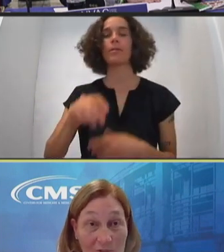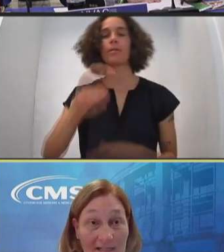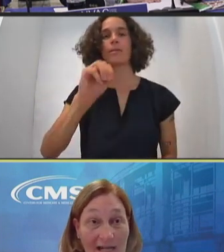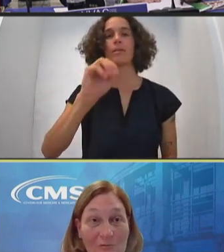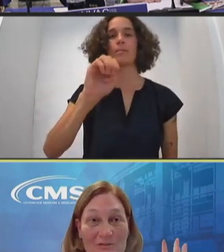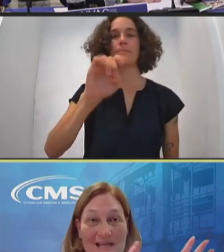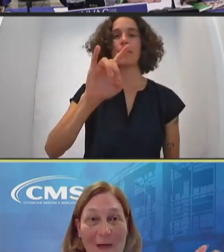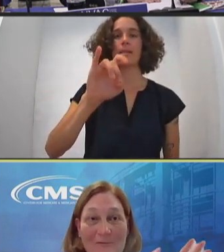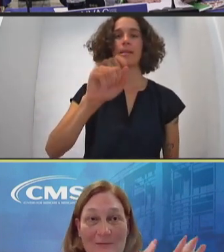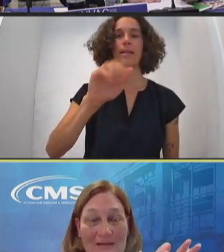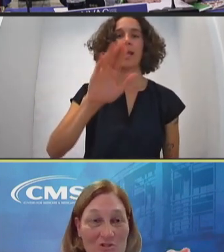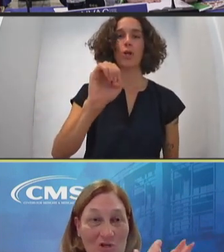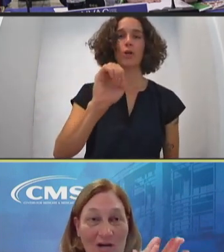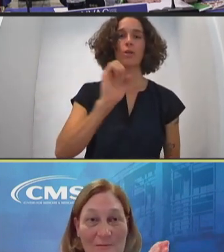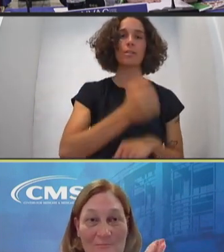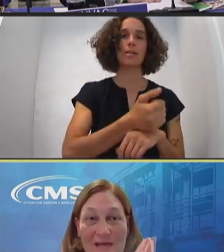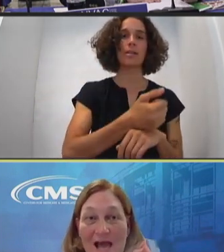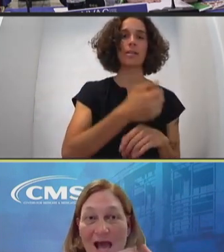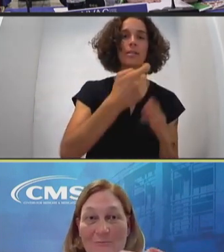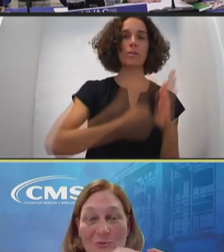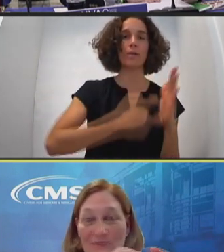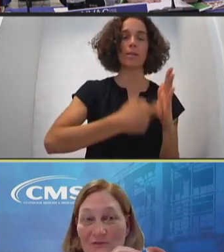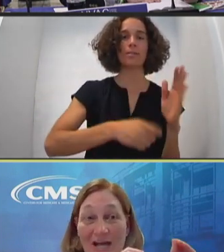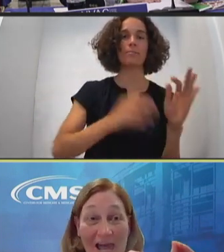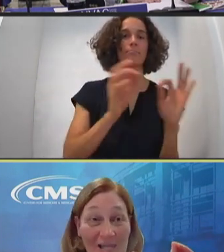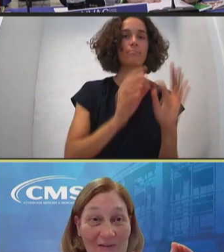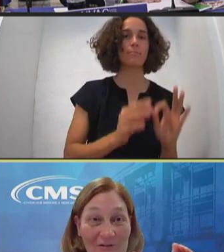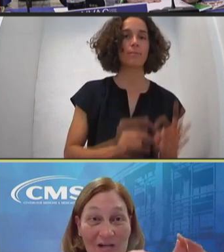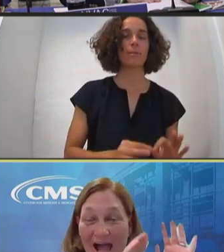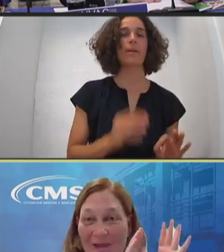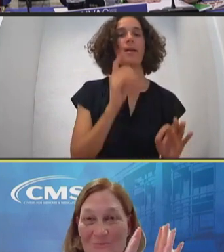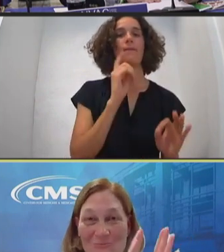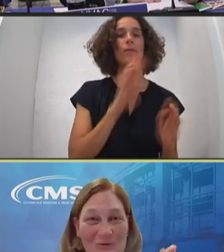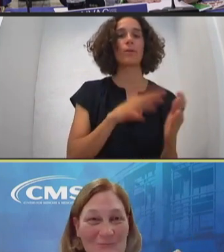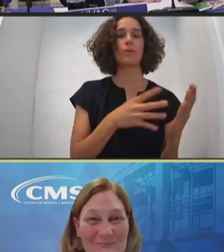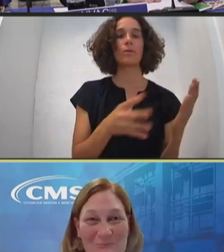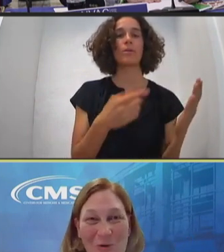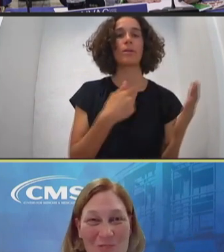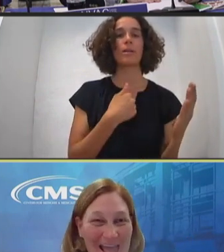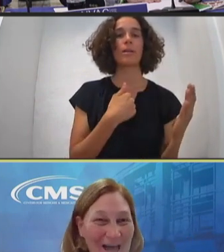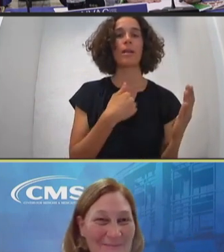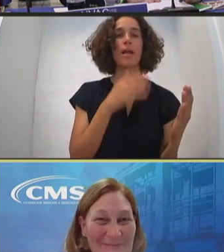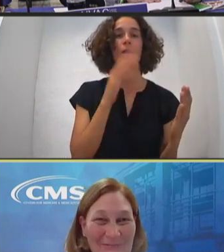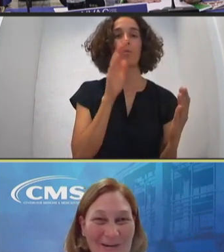schedule. And I will stop to make sure I'm doing a very high level -- I will be more than happy